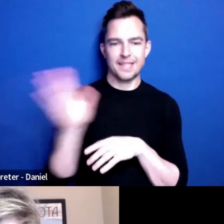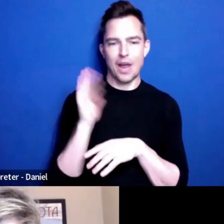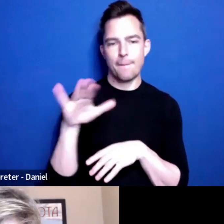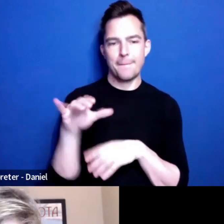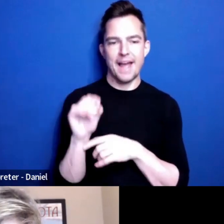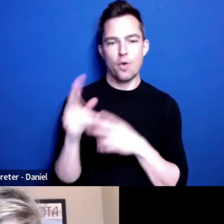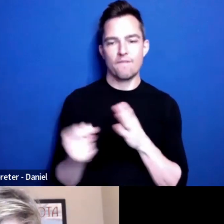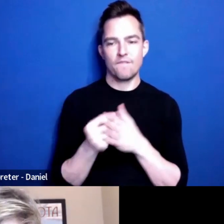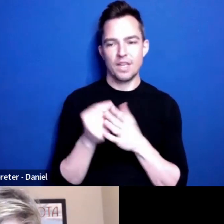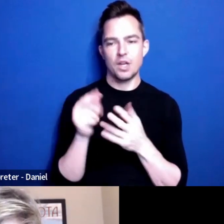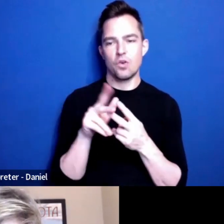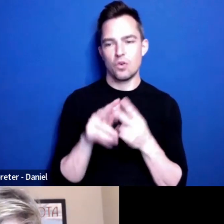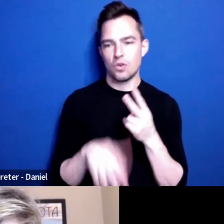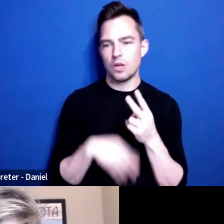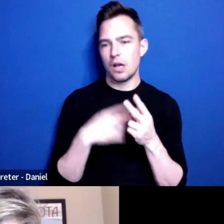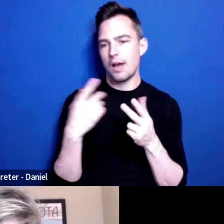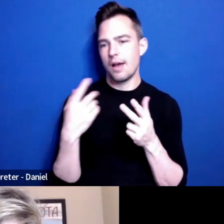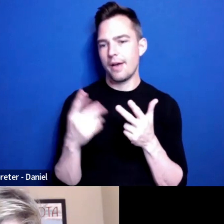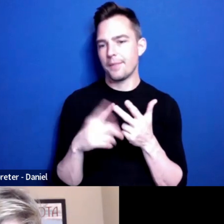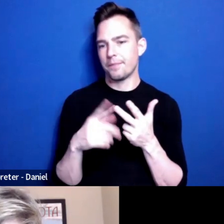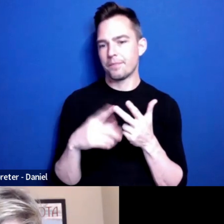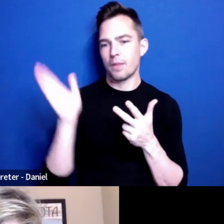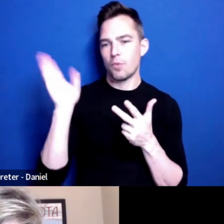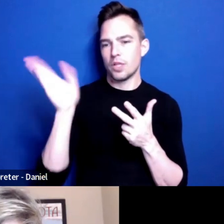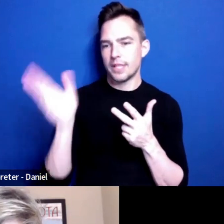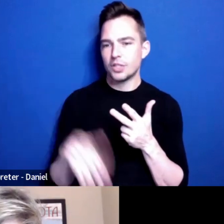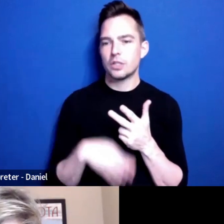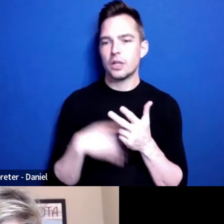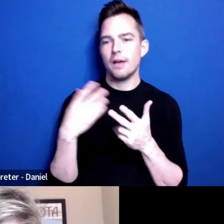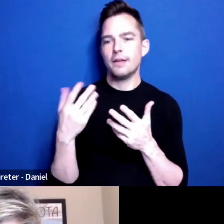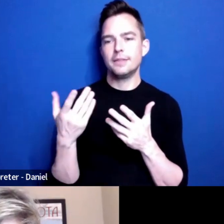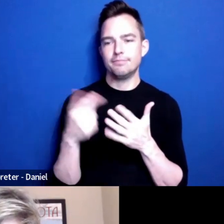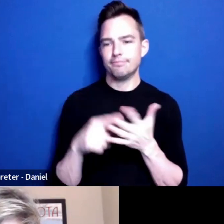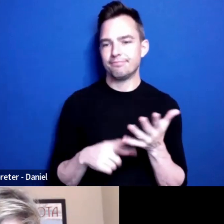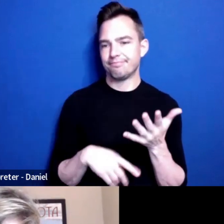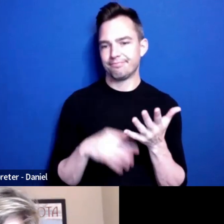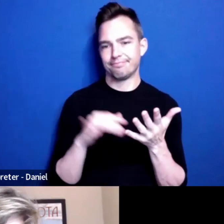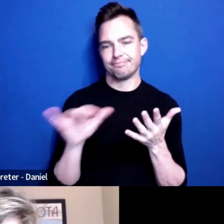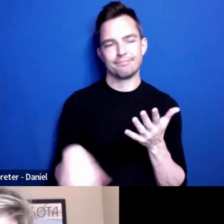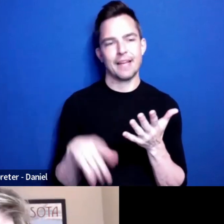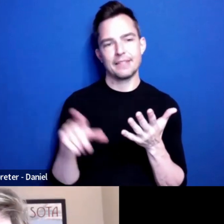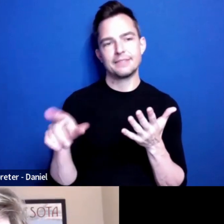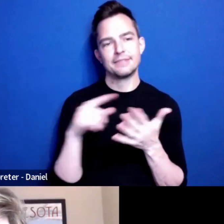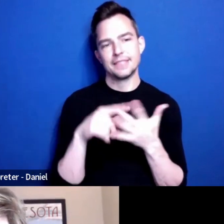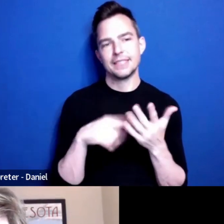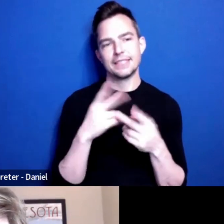the the presentations that we did. Those Those sorts of things are they're